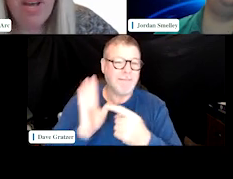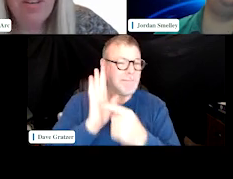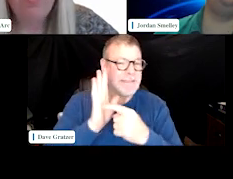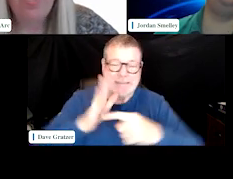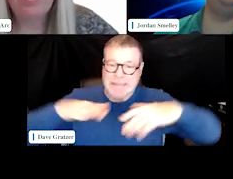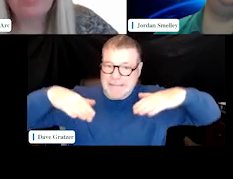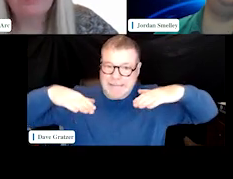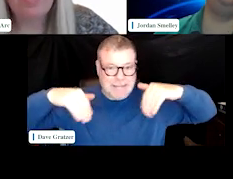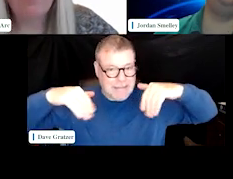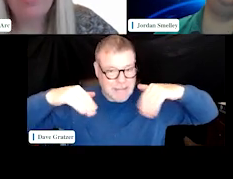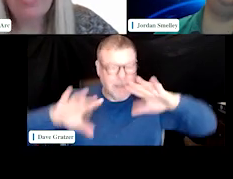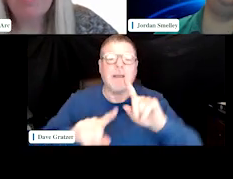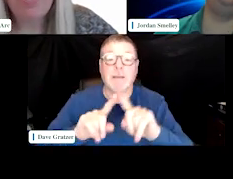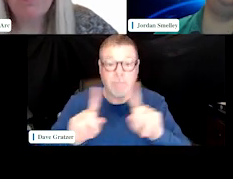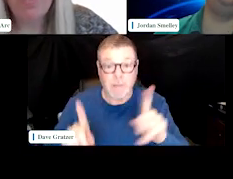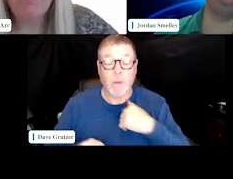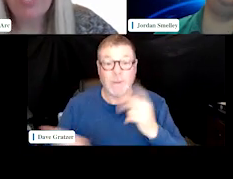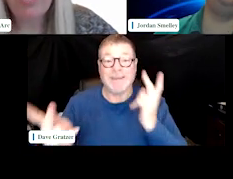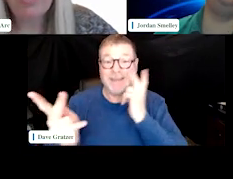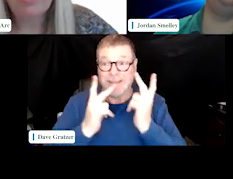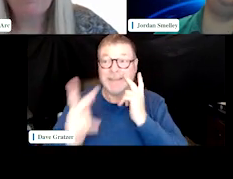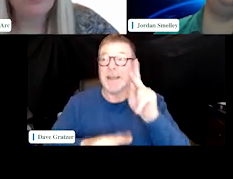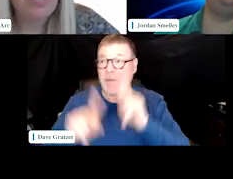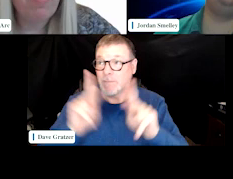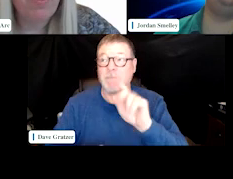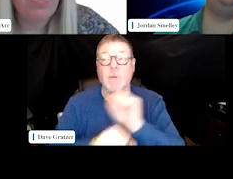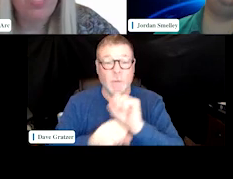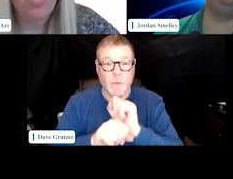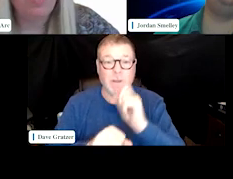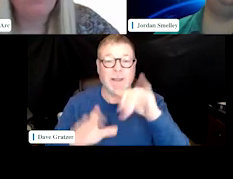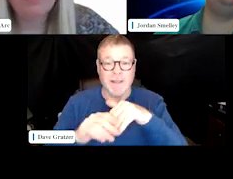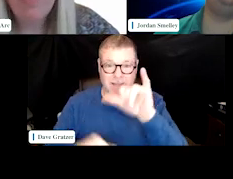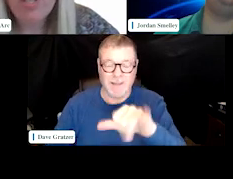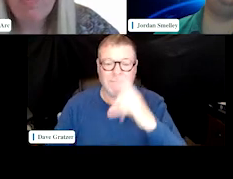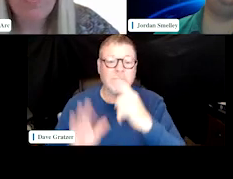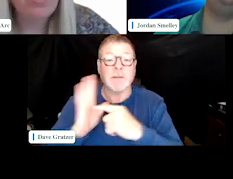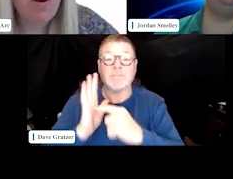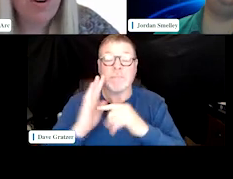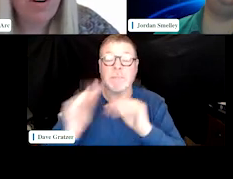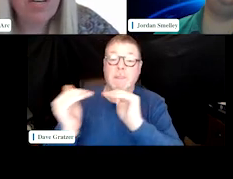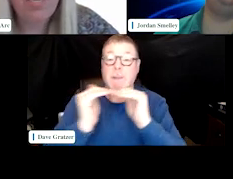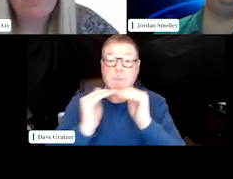but as I said, we see that people are working in this. For example, there's a peer support network